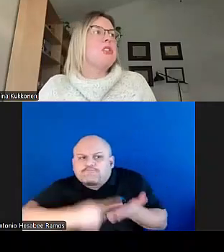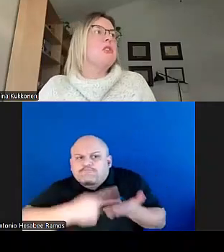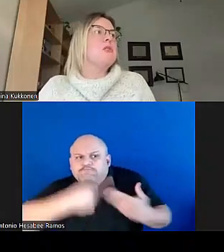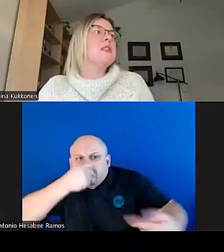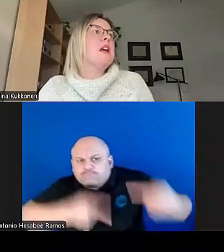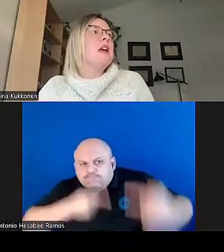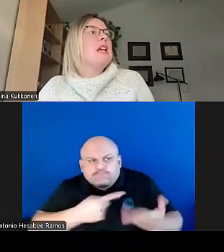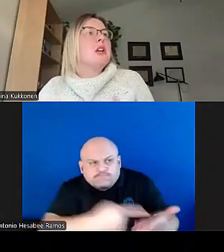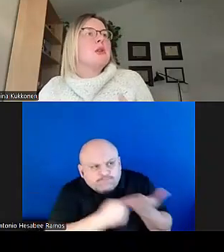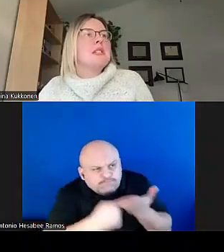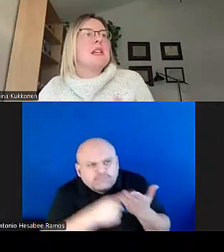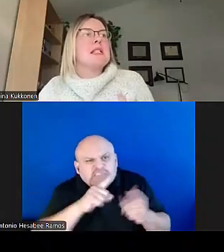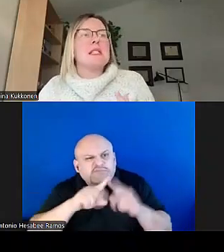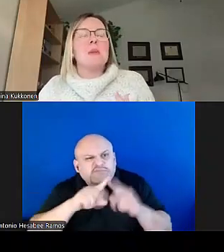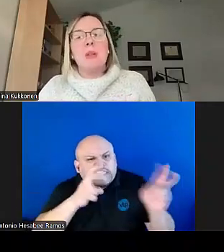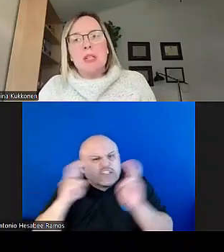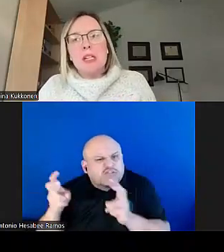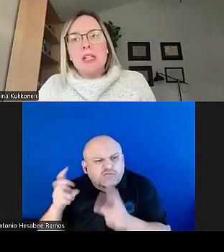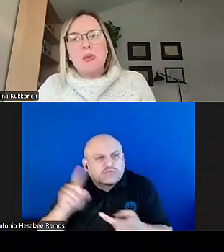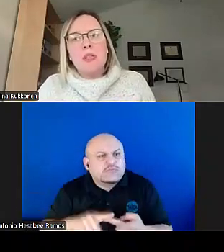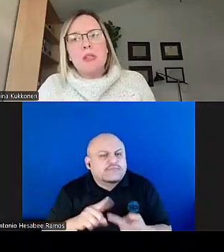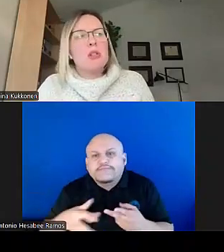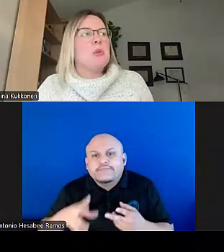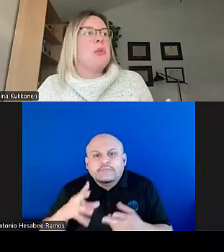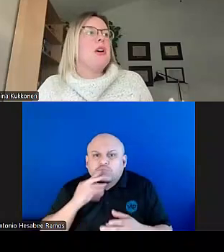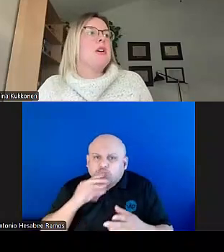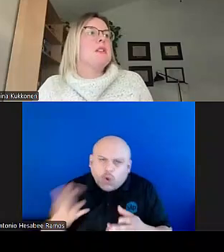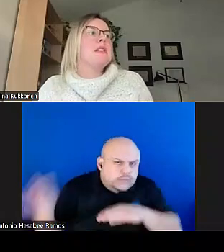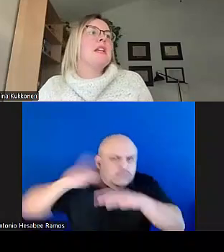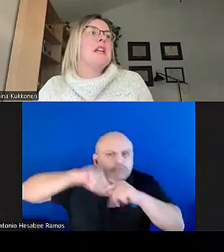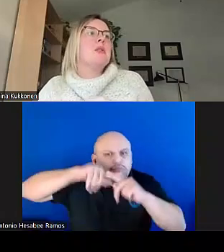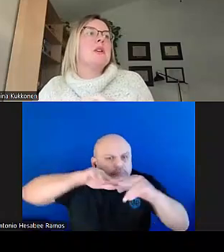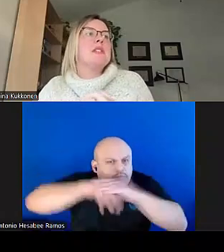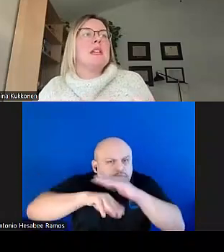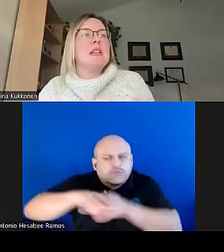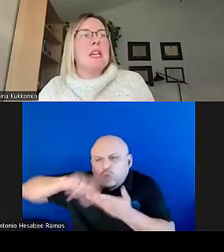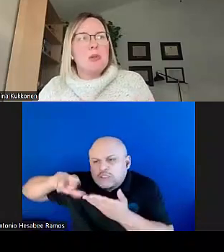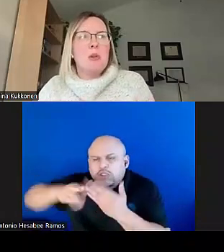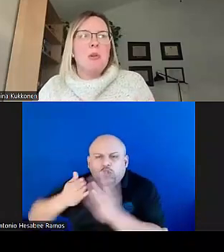issues, increasing accessibility to research through the arts, increasing engagement with